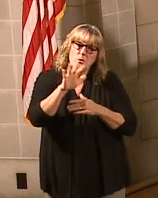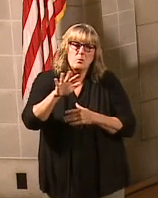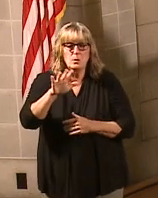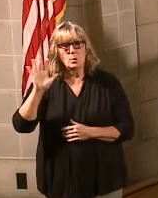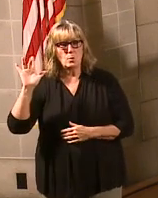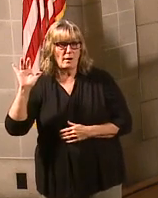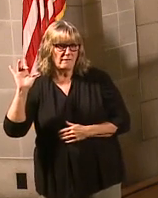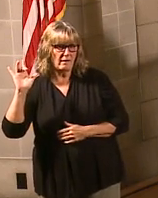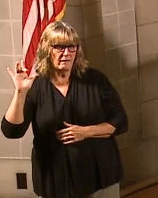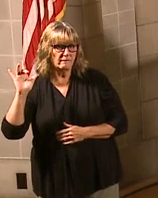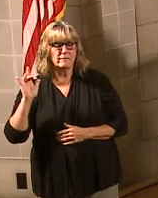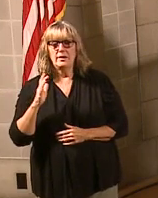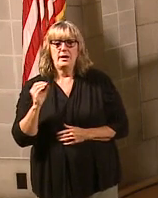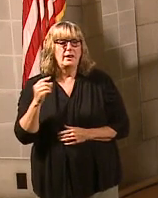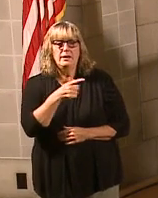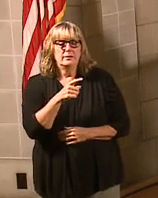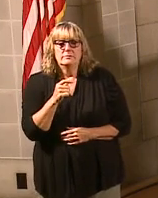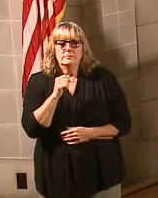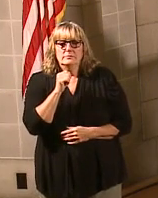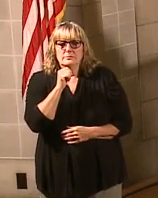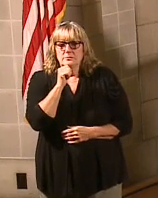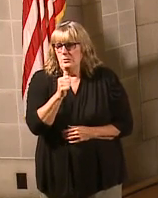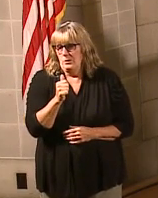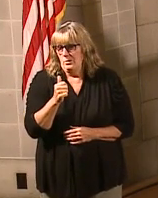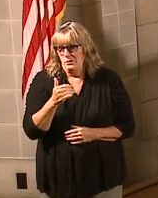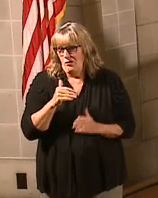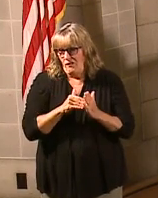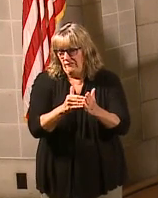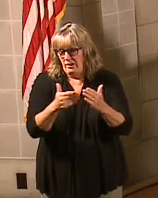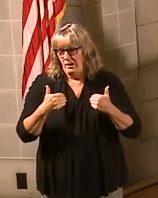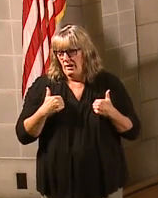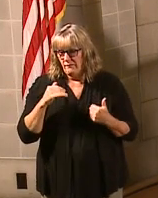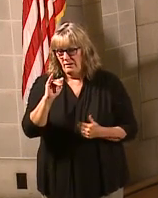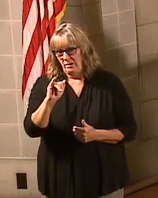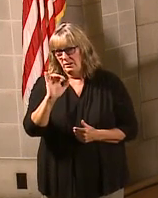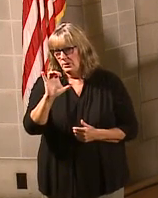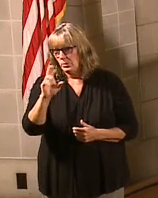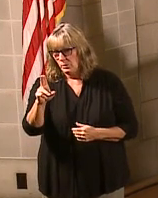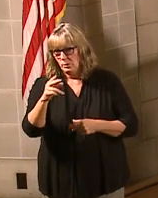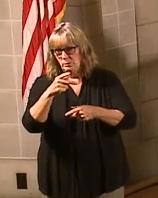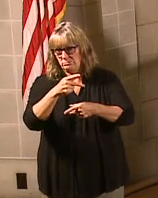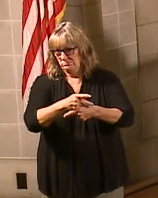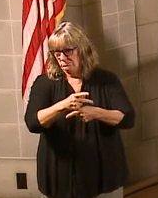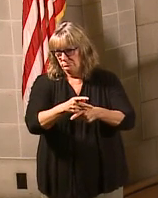RURAL AREAS.